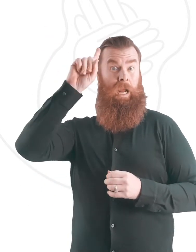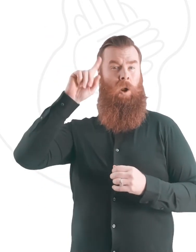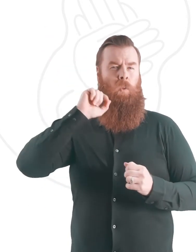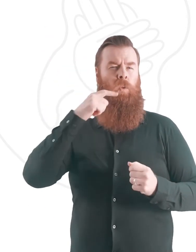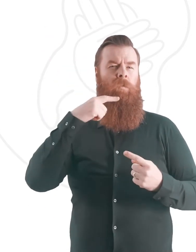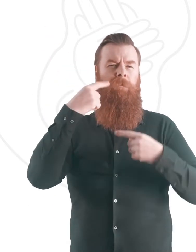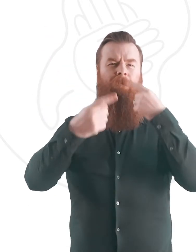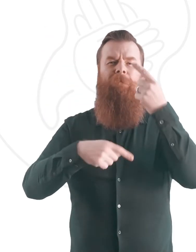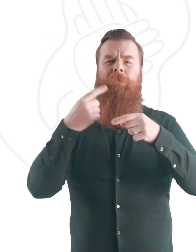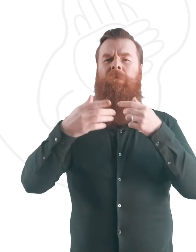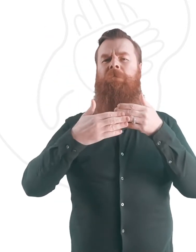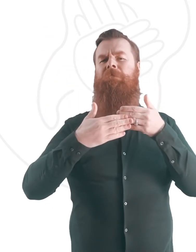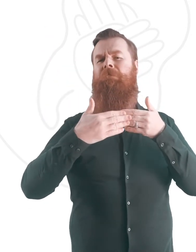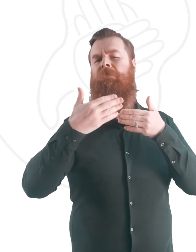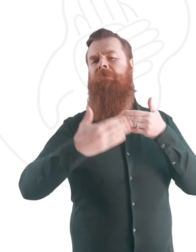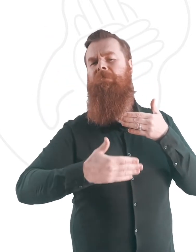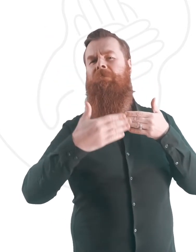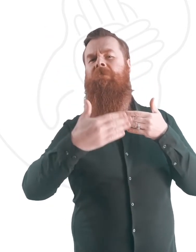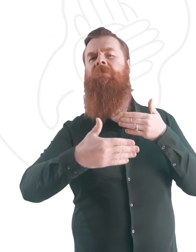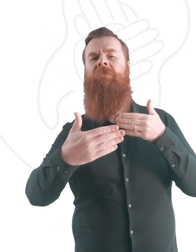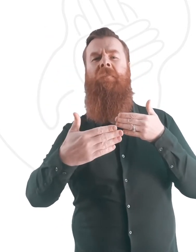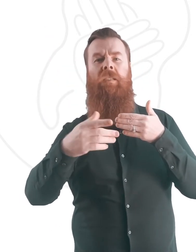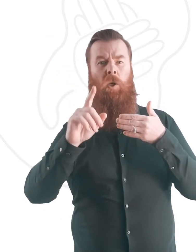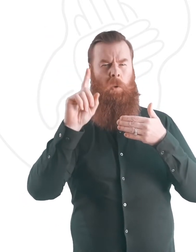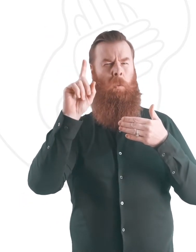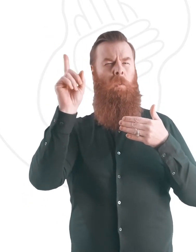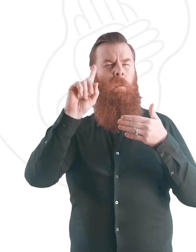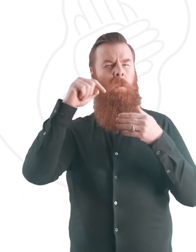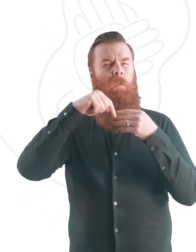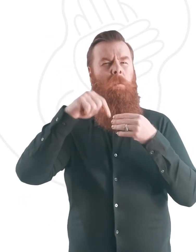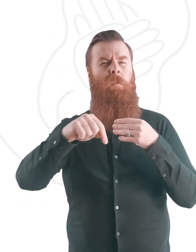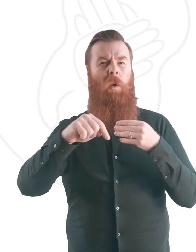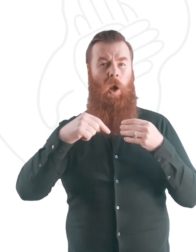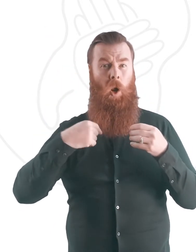We will now run through the usual steps in getting a filling.